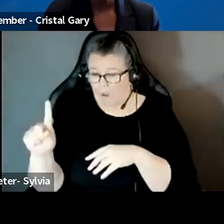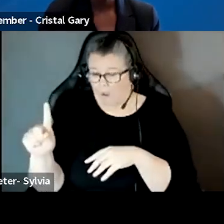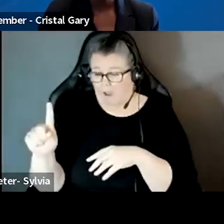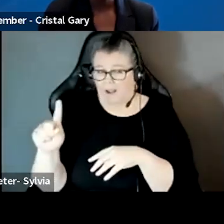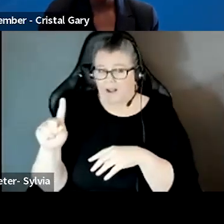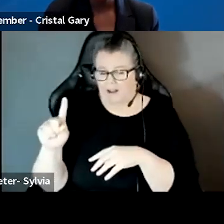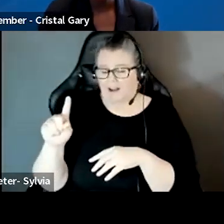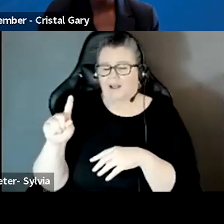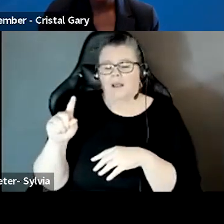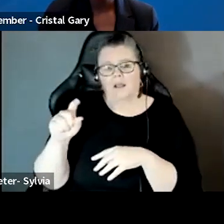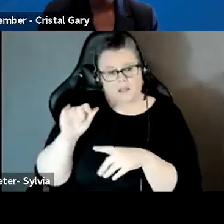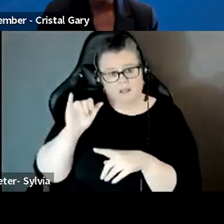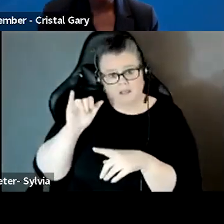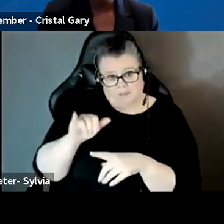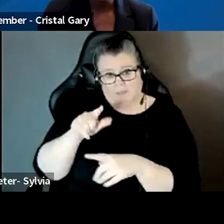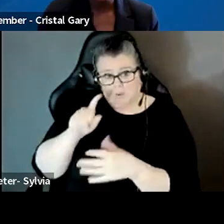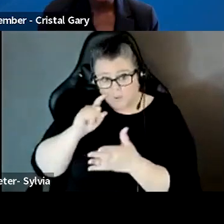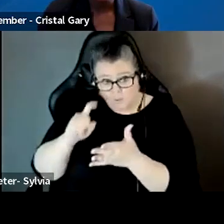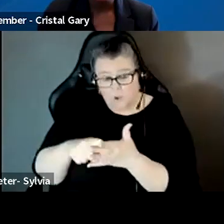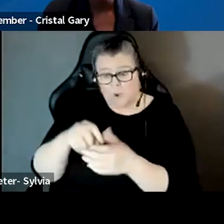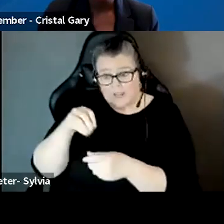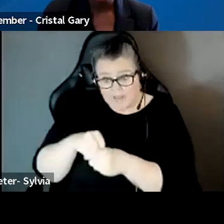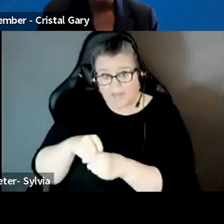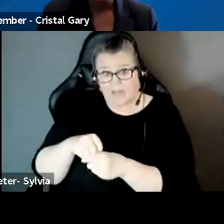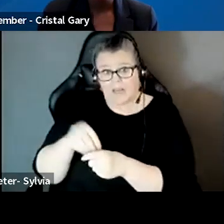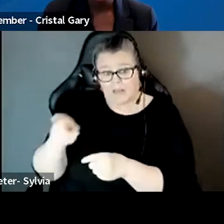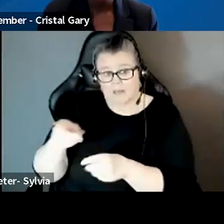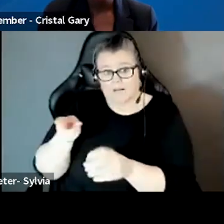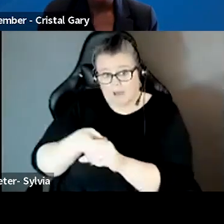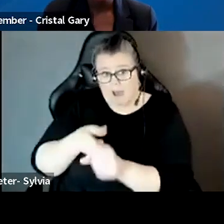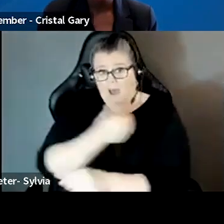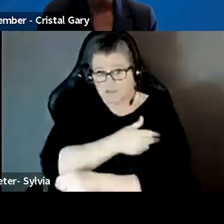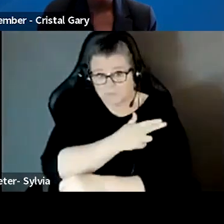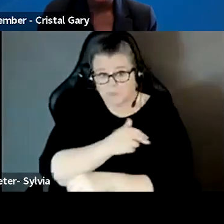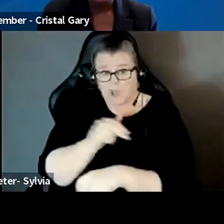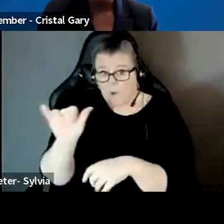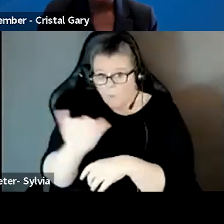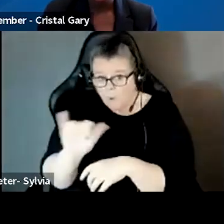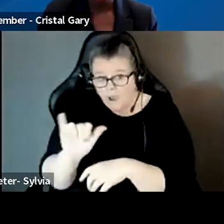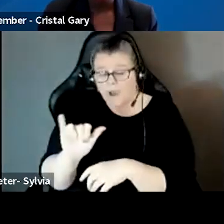are we seeing that in hospitalizations as well as at a growing percentage of, you know, hospitalizations,